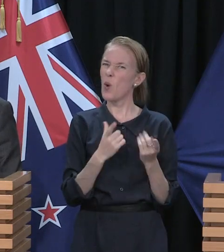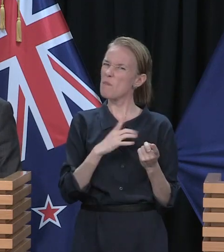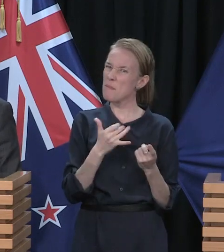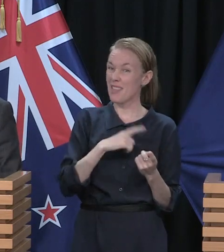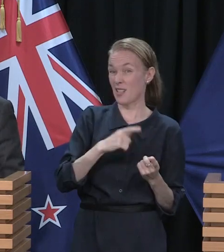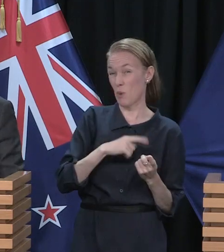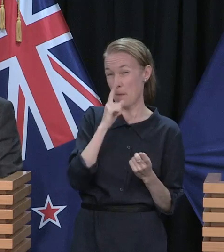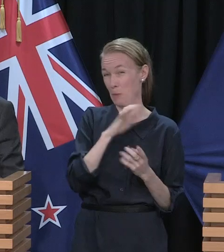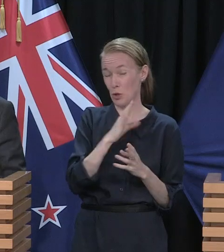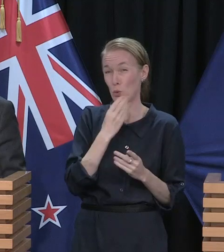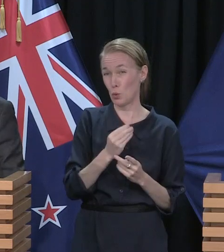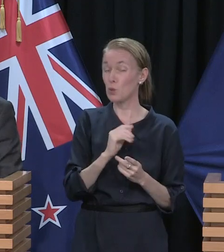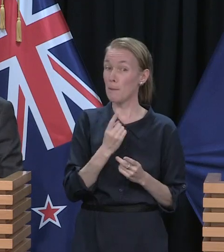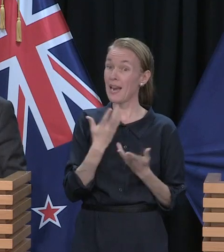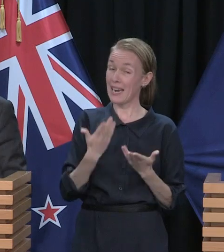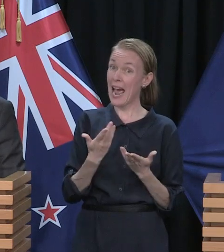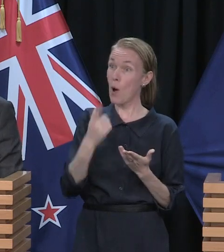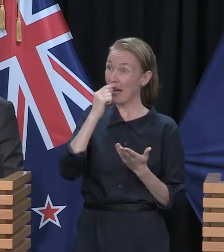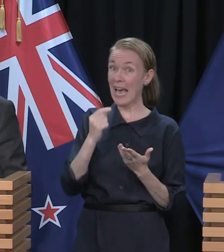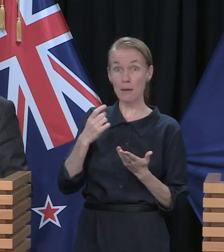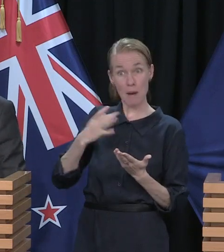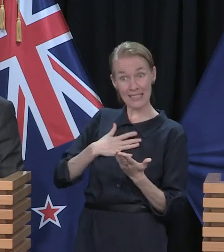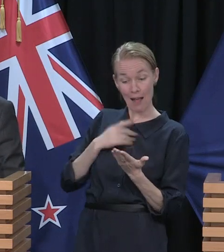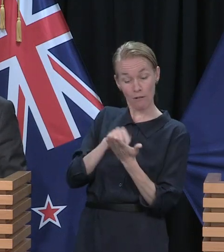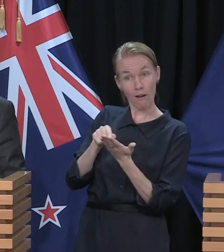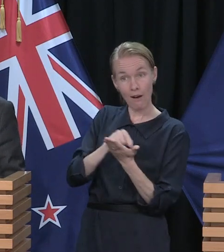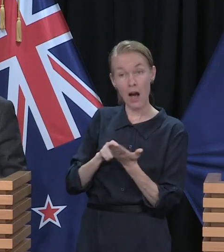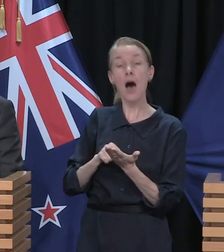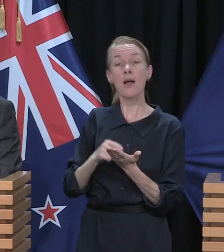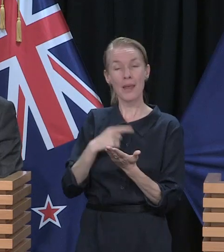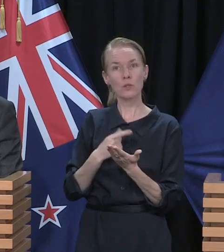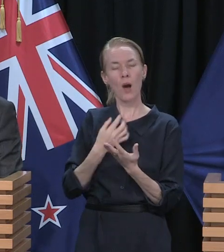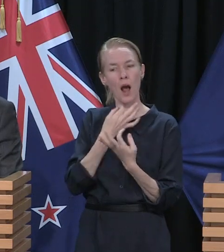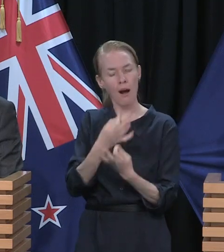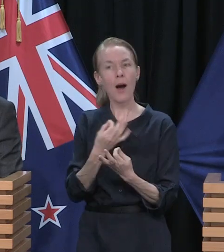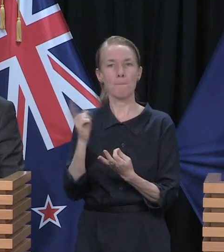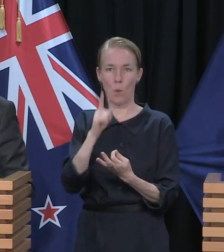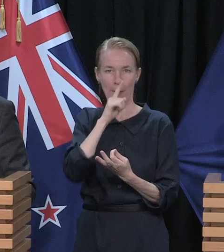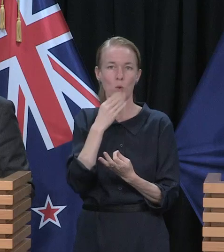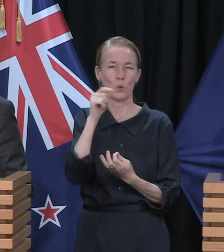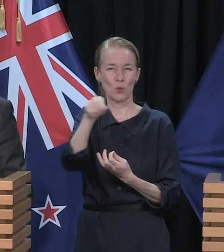to have a QR code and needed to do at the time, those were